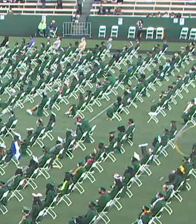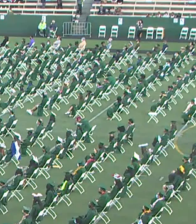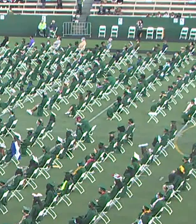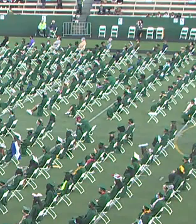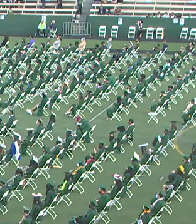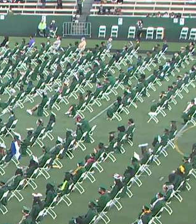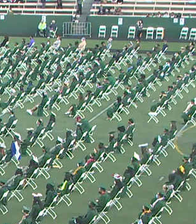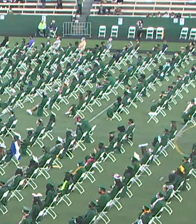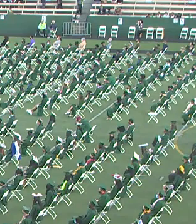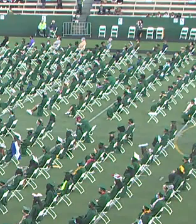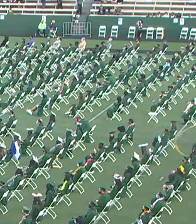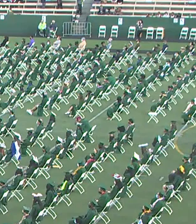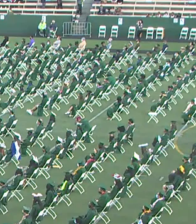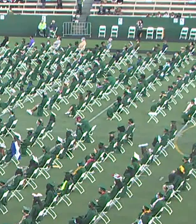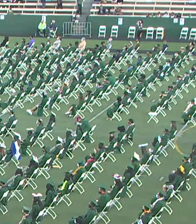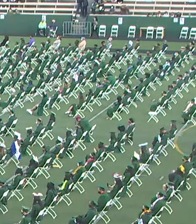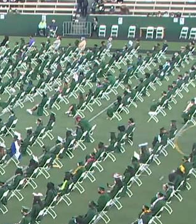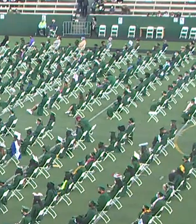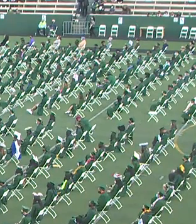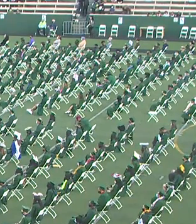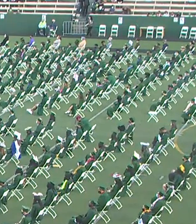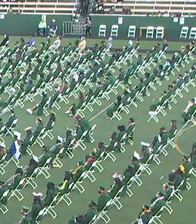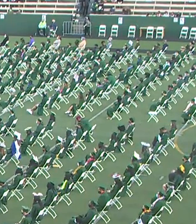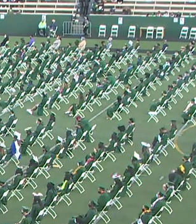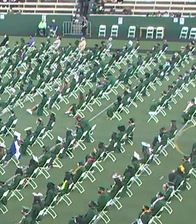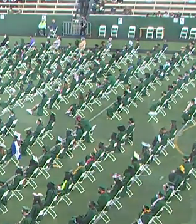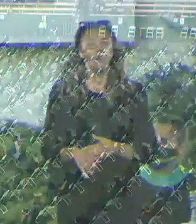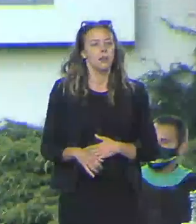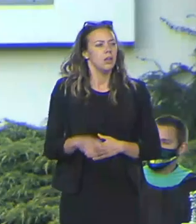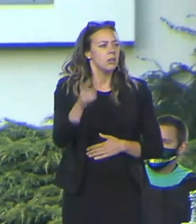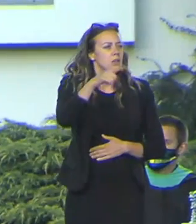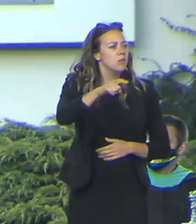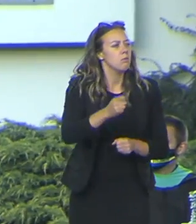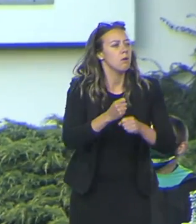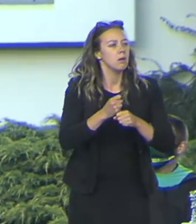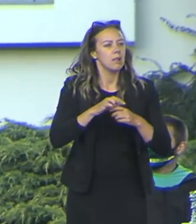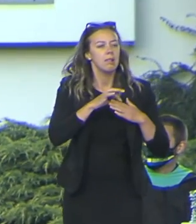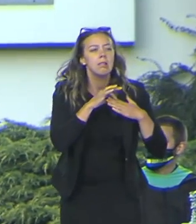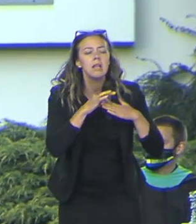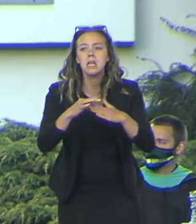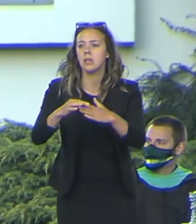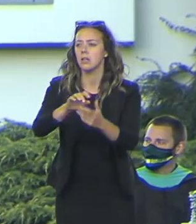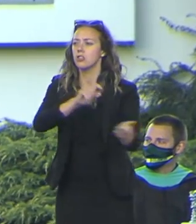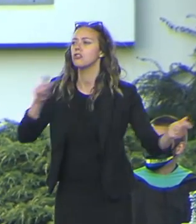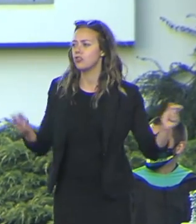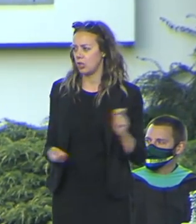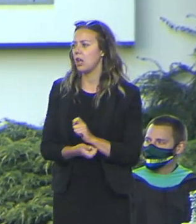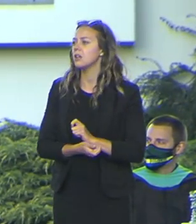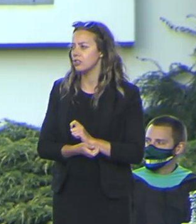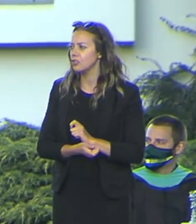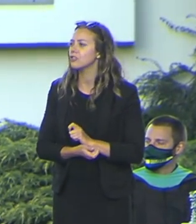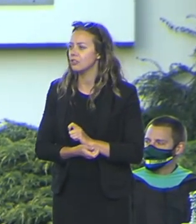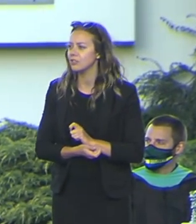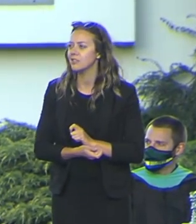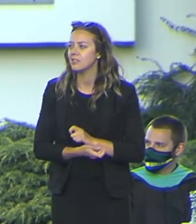I am inspired how you are agents for positive change. We are here celebrating your graduation and how